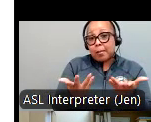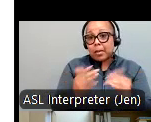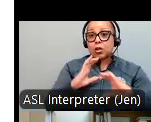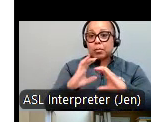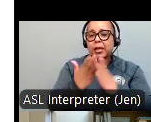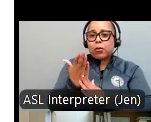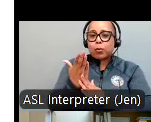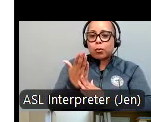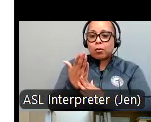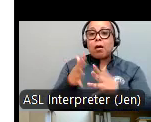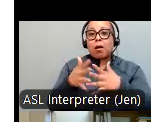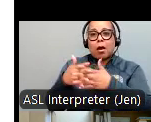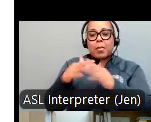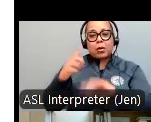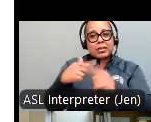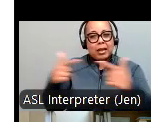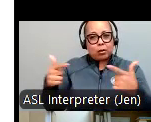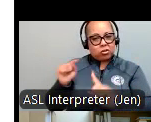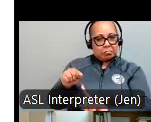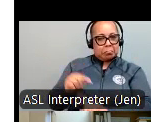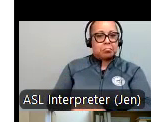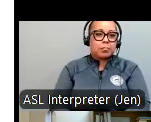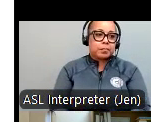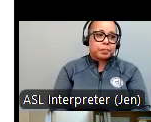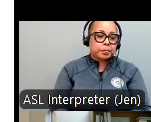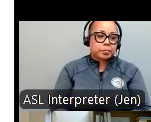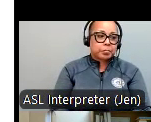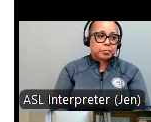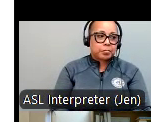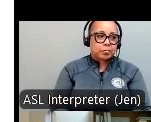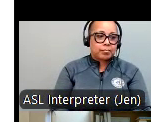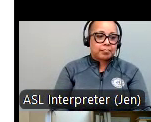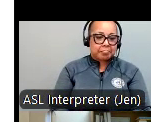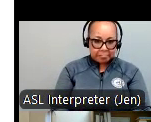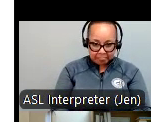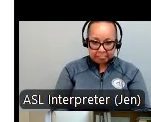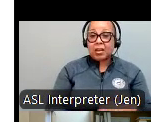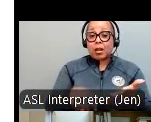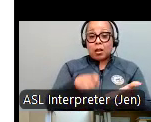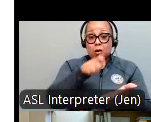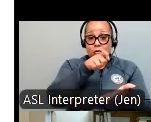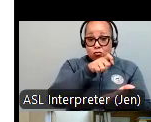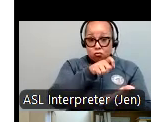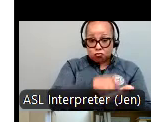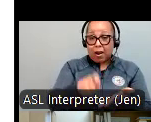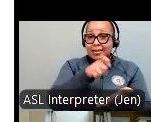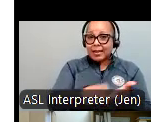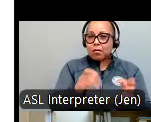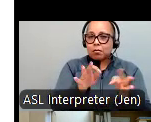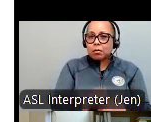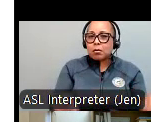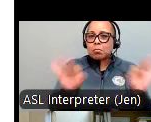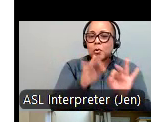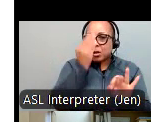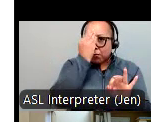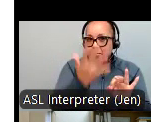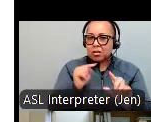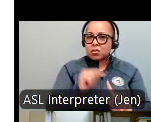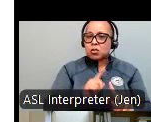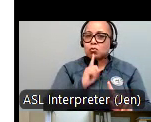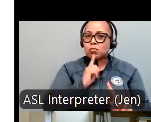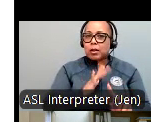through American Sign Language. Writing down important information is also really helpful to